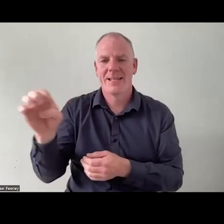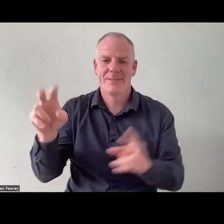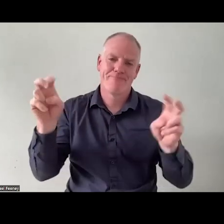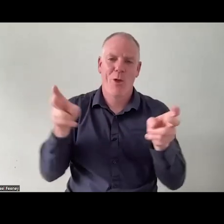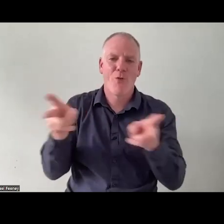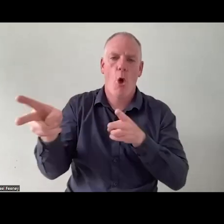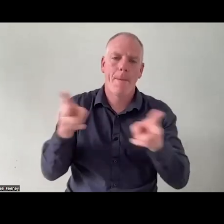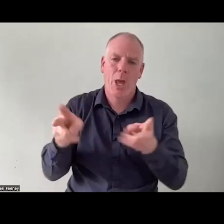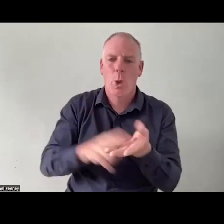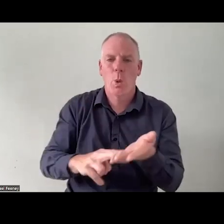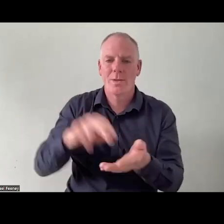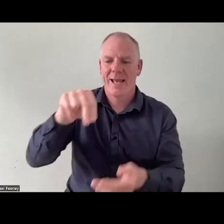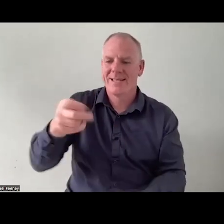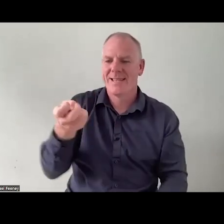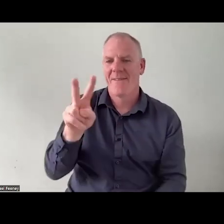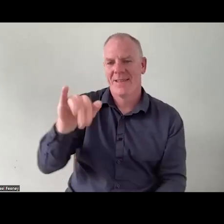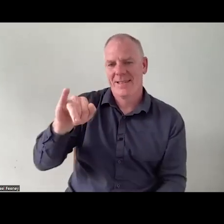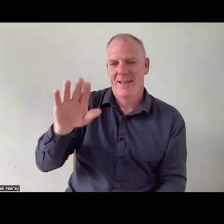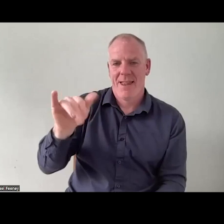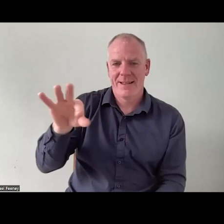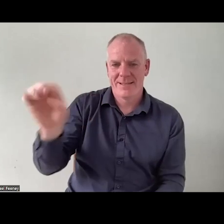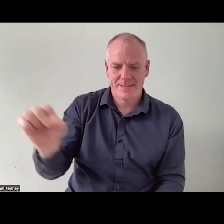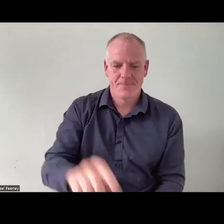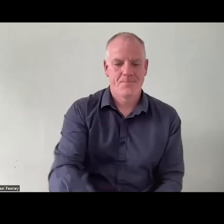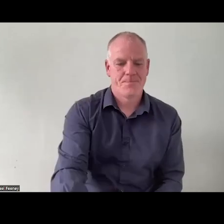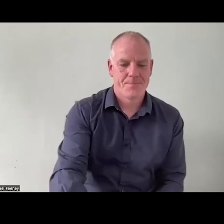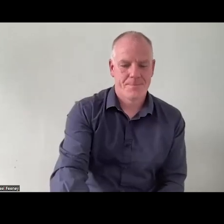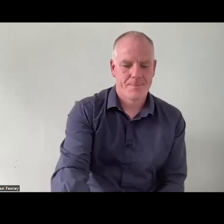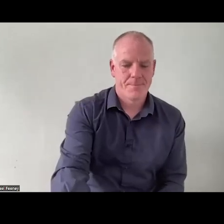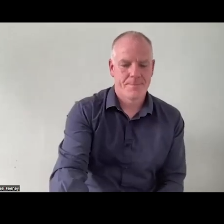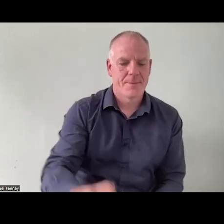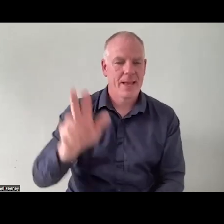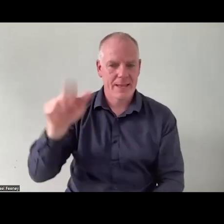So, we allow them to NaviLens parts of their home.